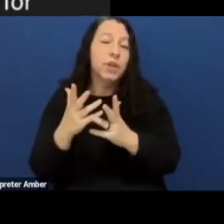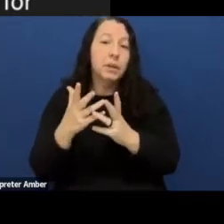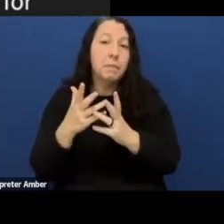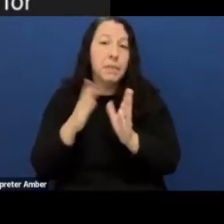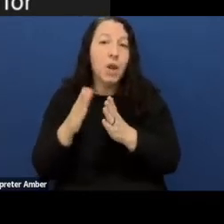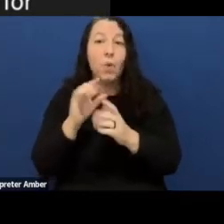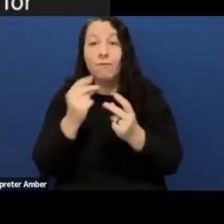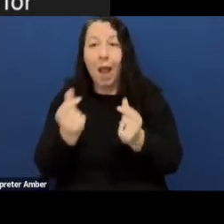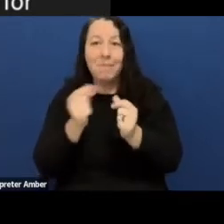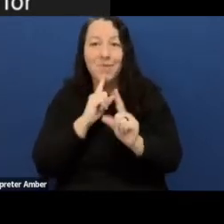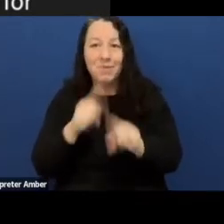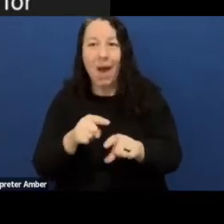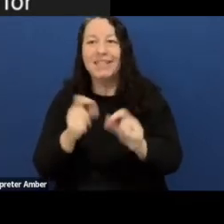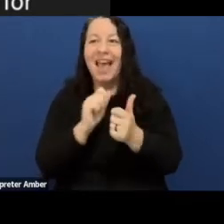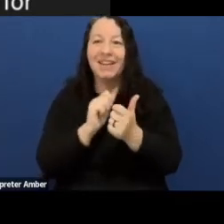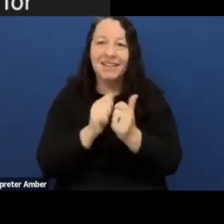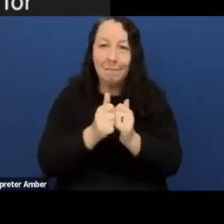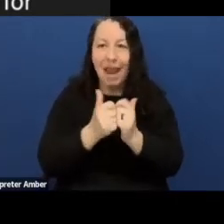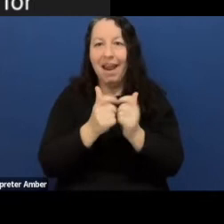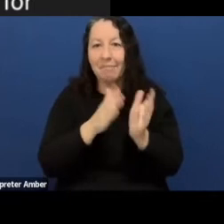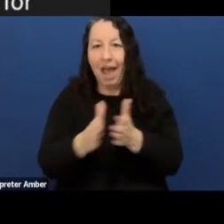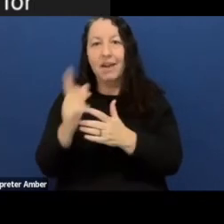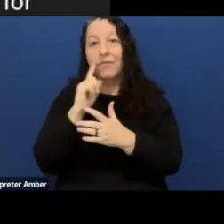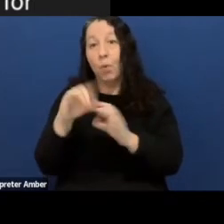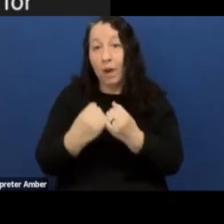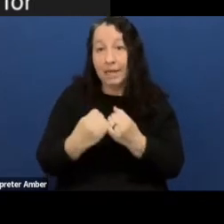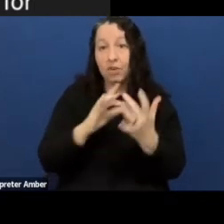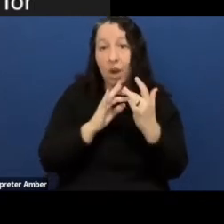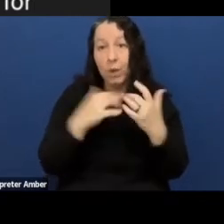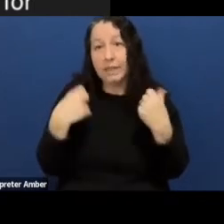capacity building, organizational coalition development, strategic planning, rapid response